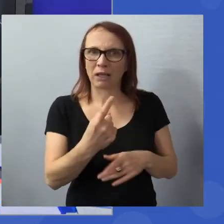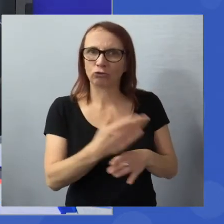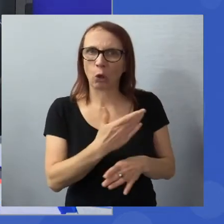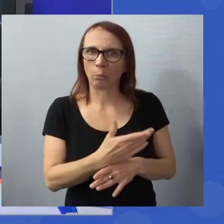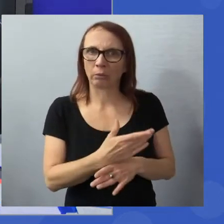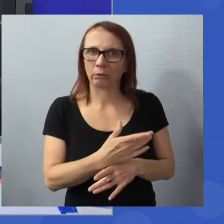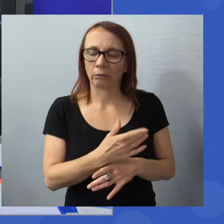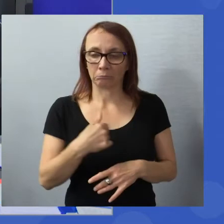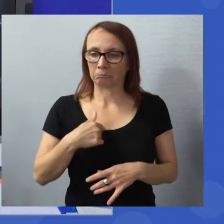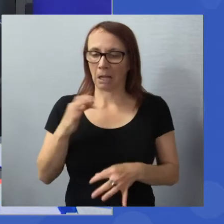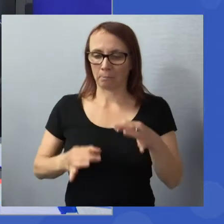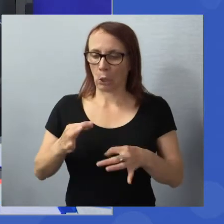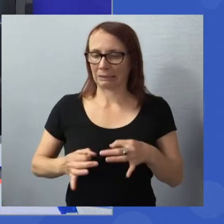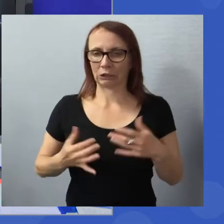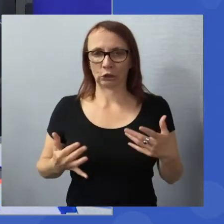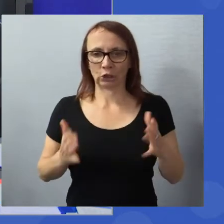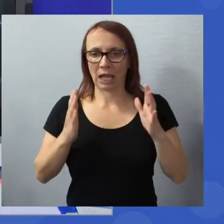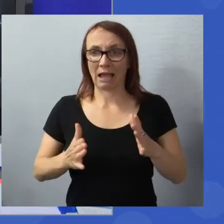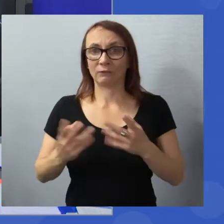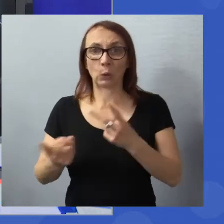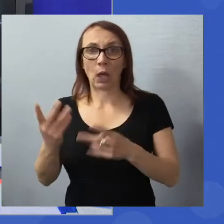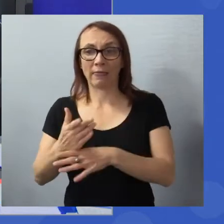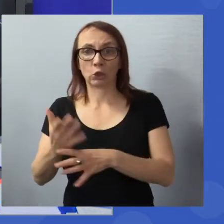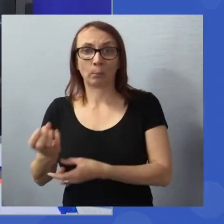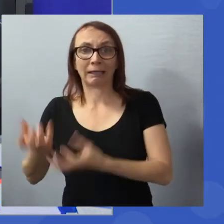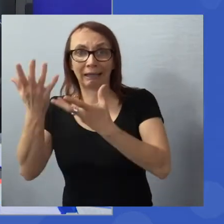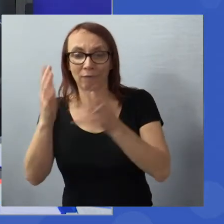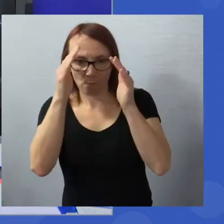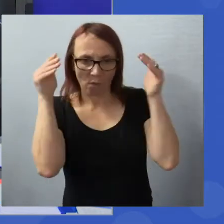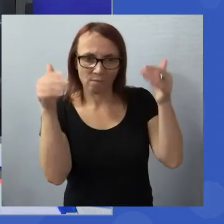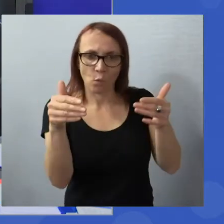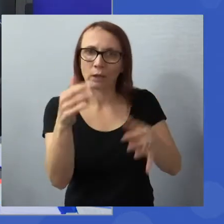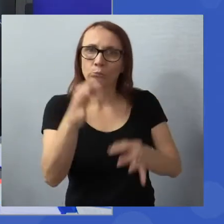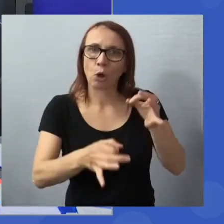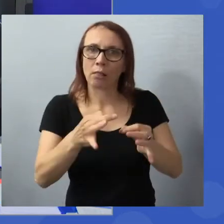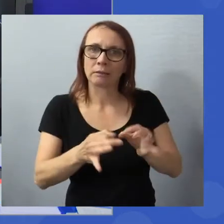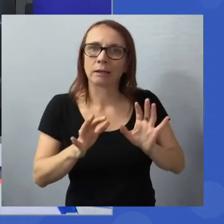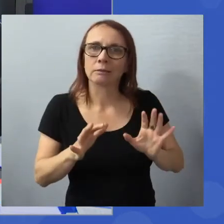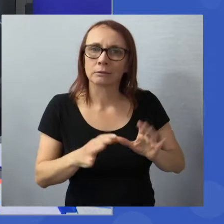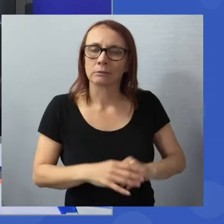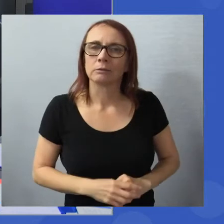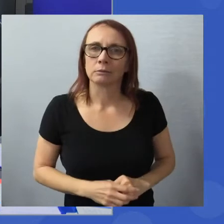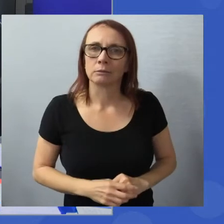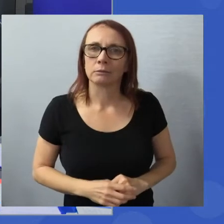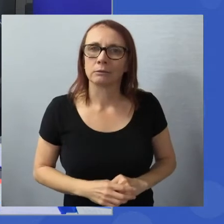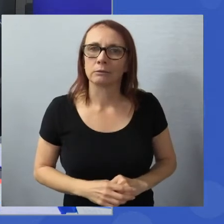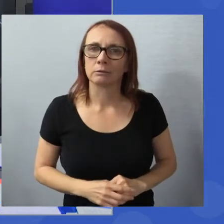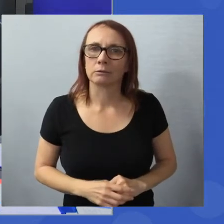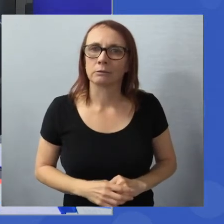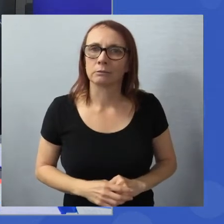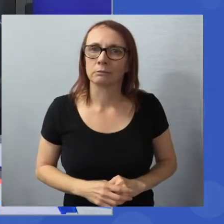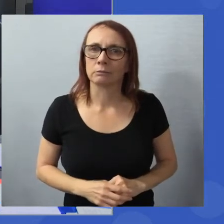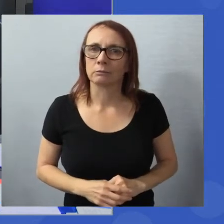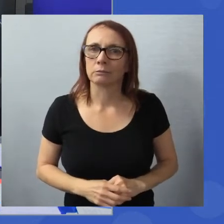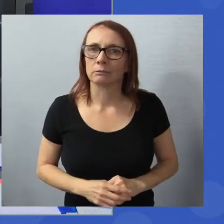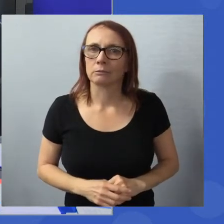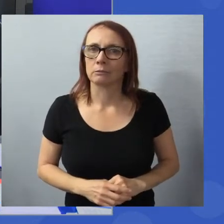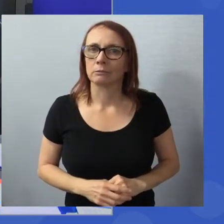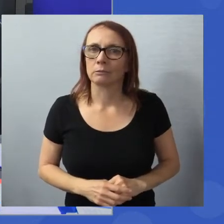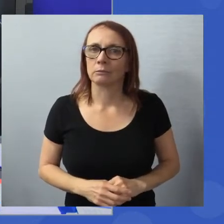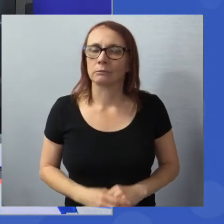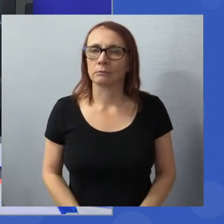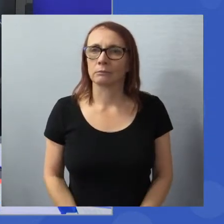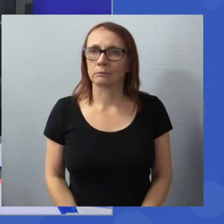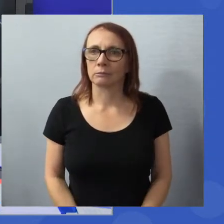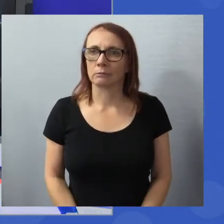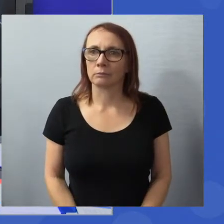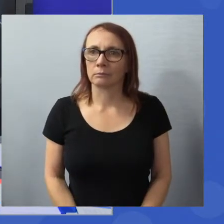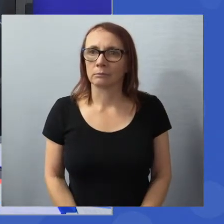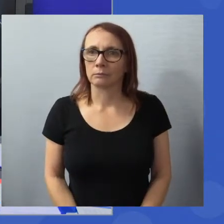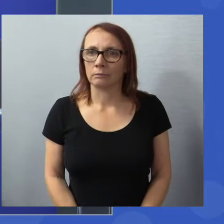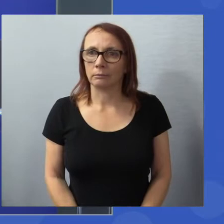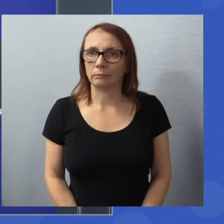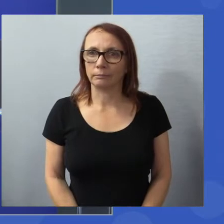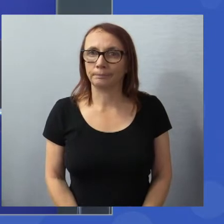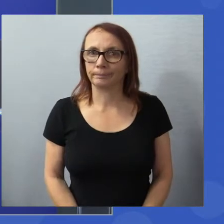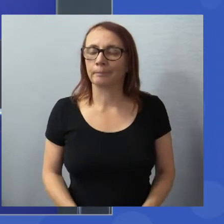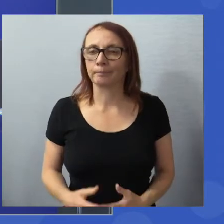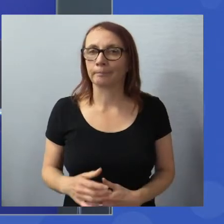politician you have to give up your other drugs and hookers yes so I guess